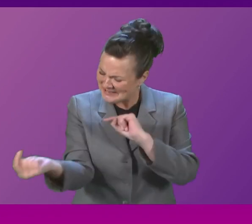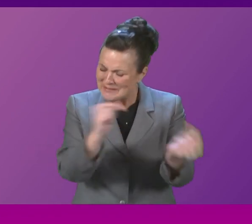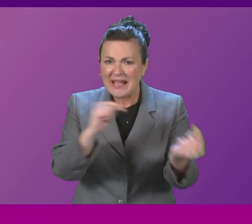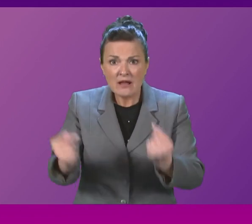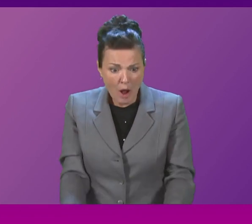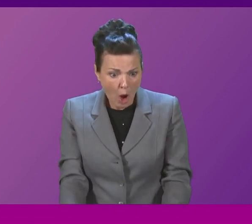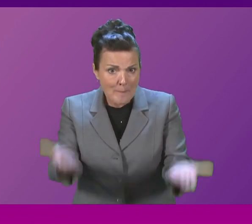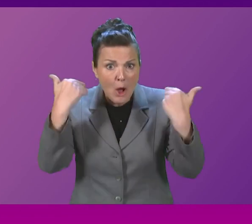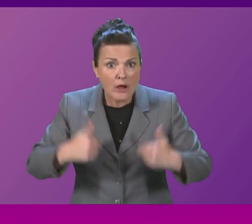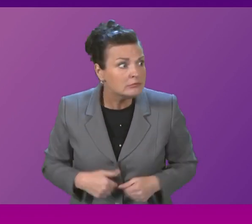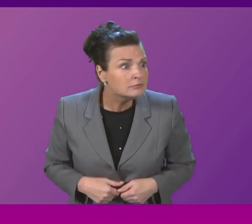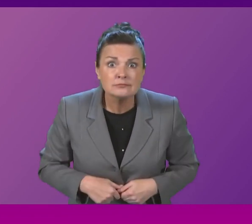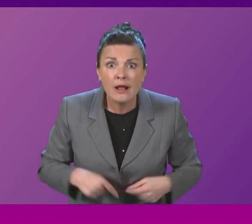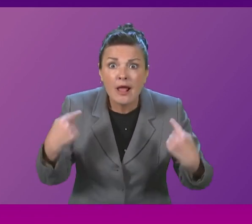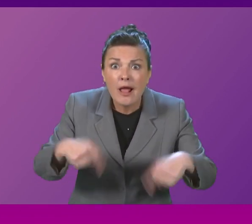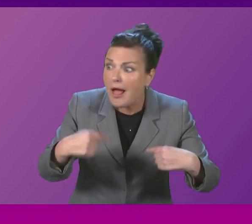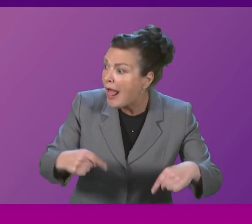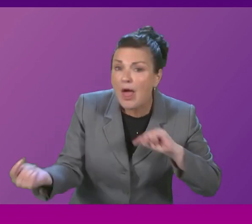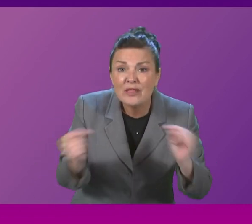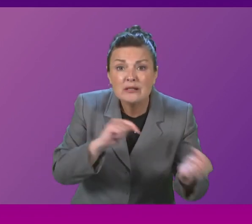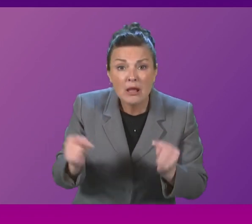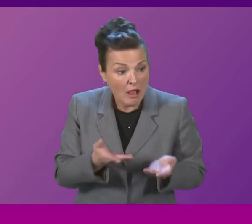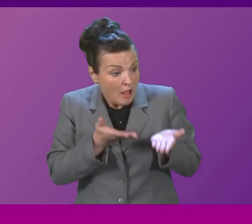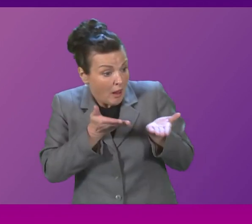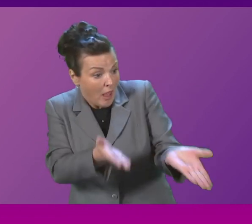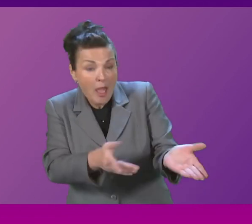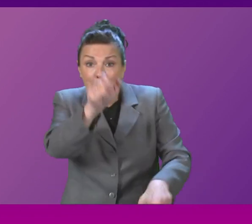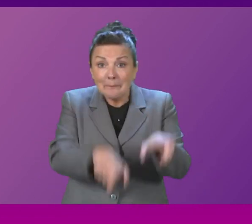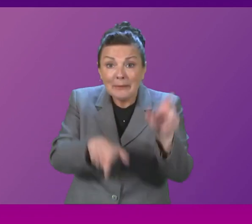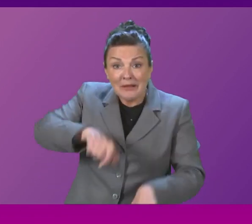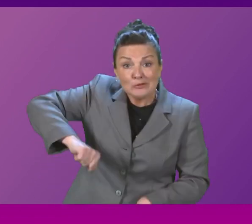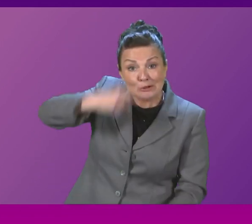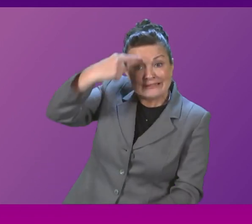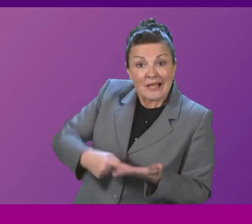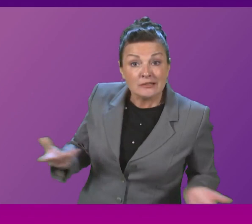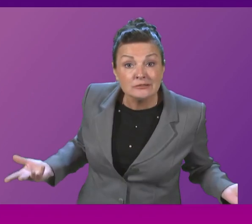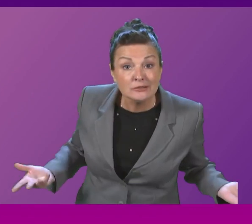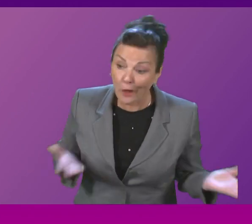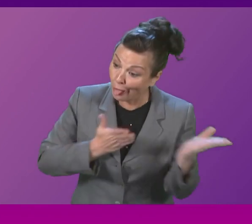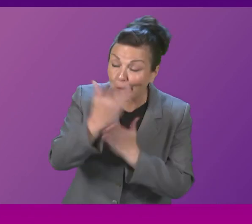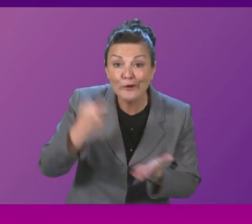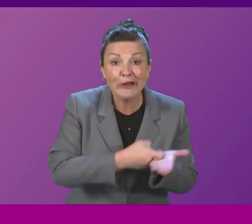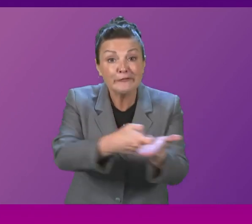Let us have that debate and then let us let the people of Scotland decide the outcome in a referendum.